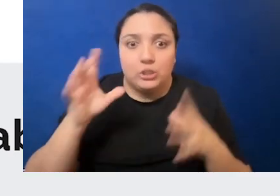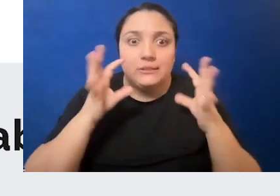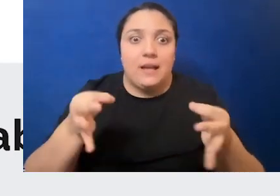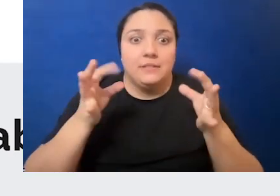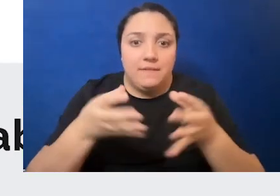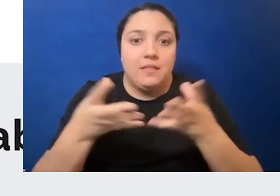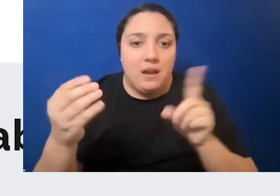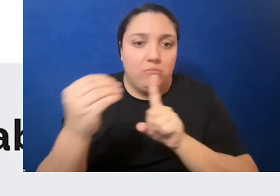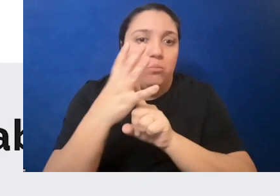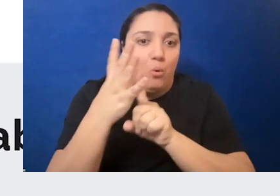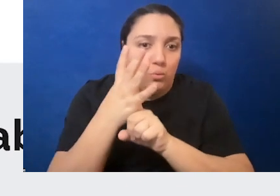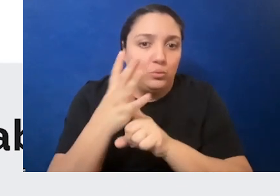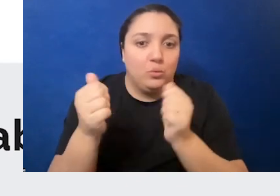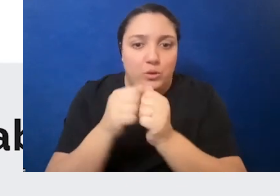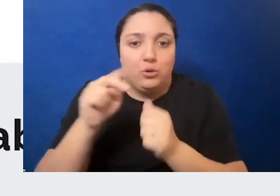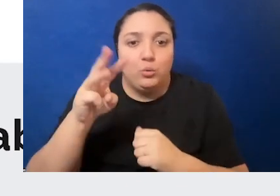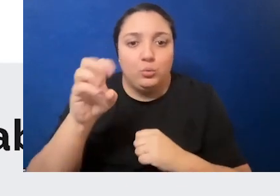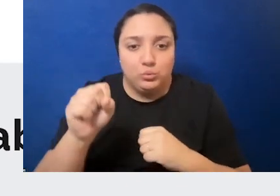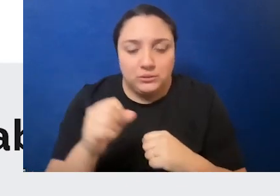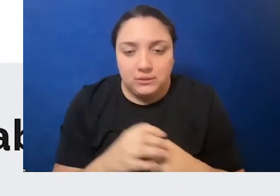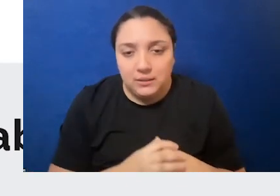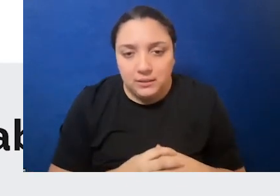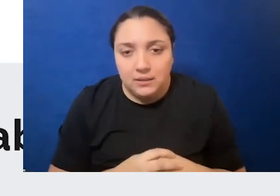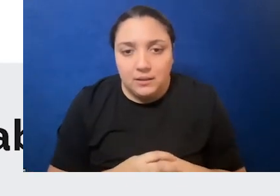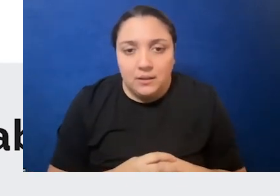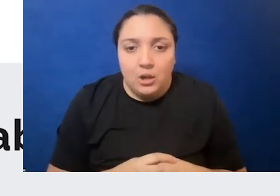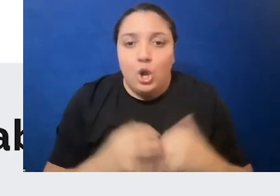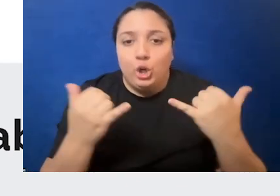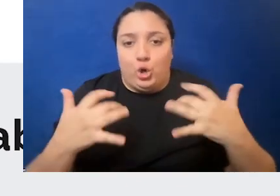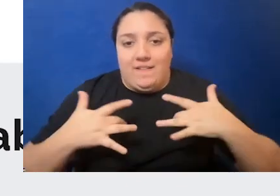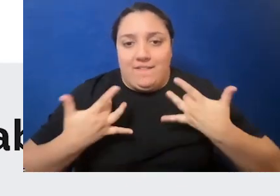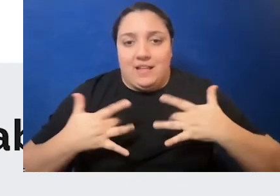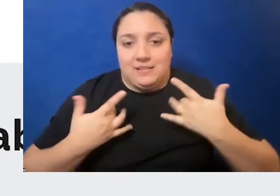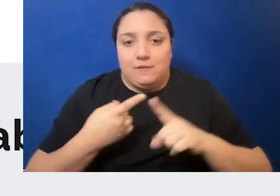ARE DEFINITELY, DEFINITELY EXPOSED TO THAT. OUR CURRENT EVENTS CLASSES AT